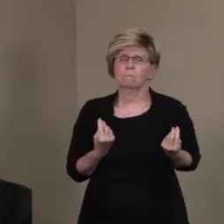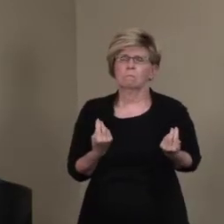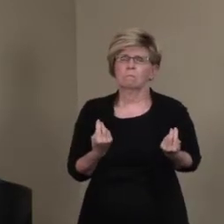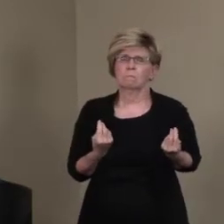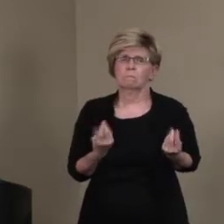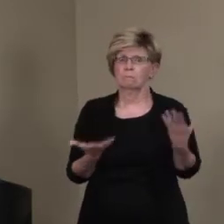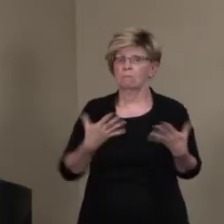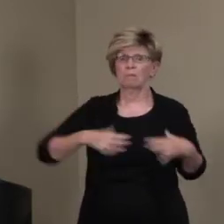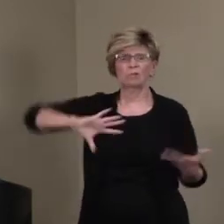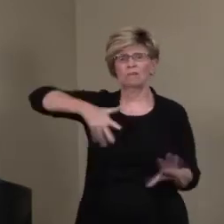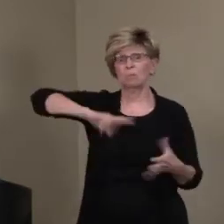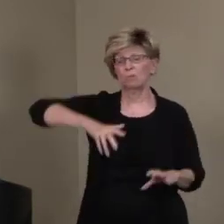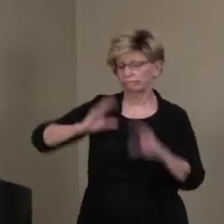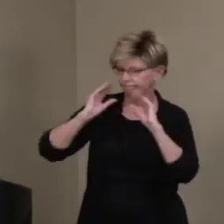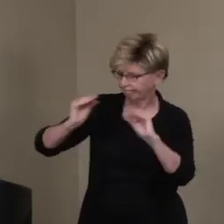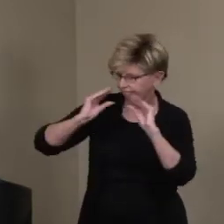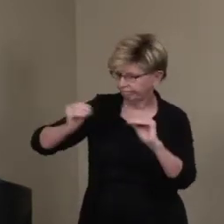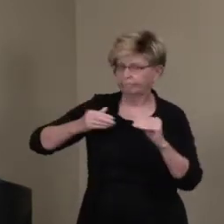finished working what you do when you get back home it may be time to wash